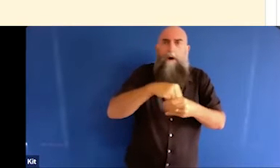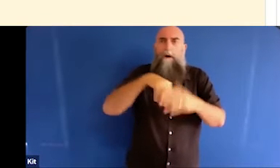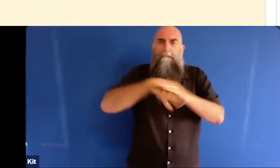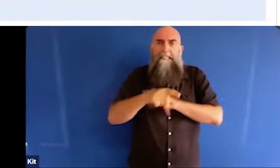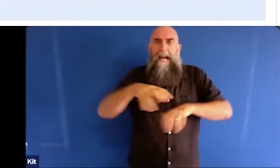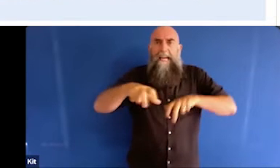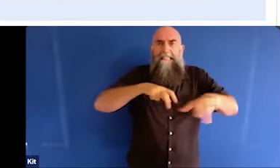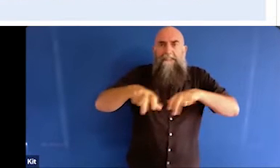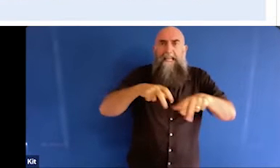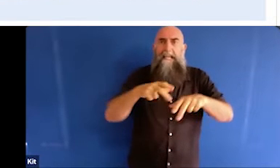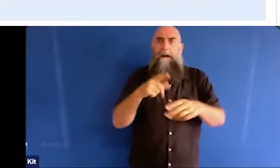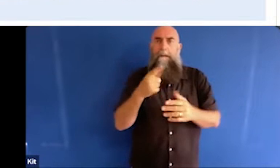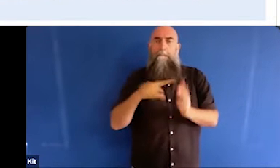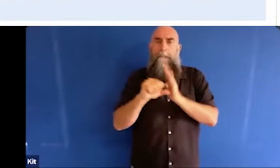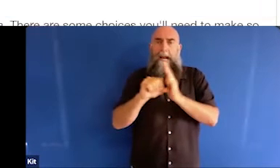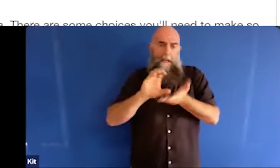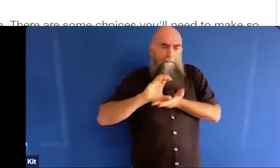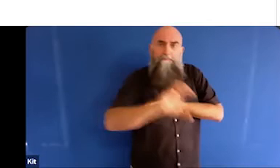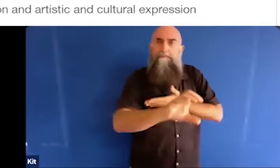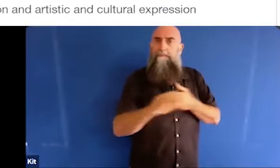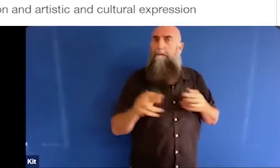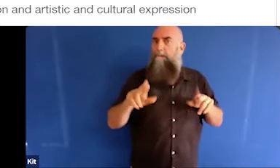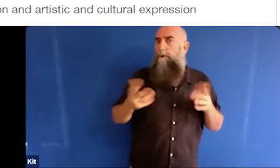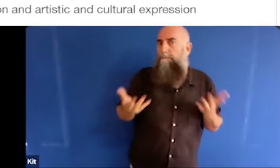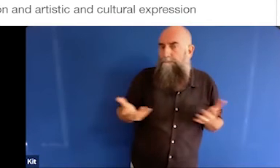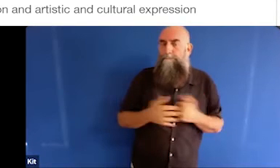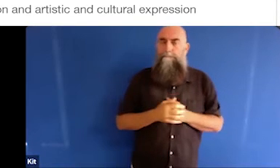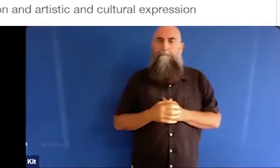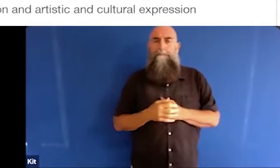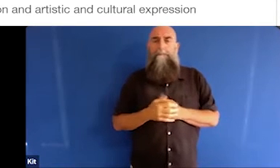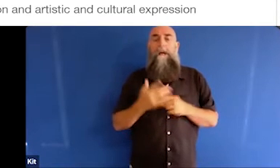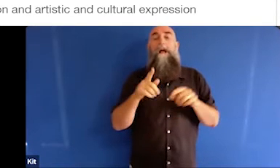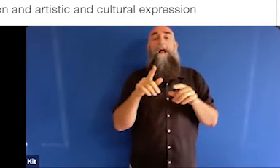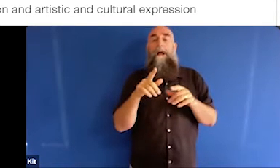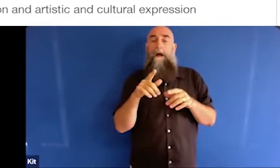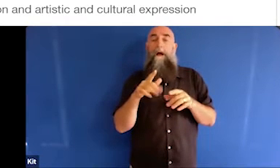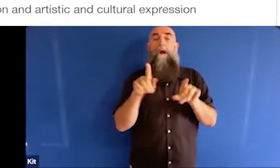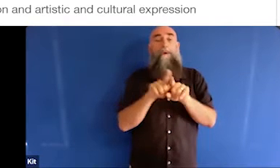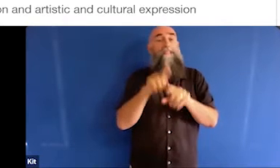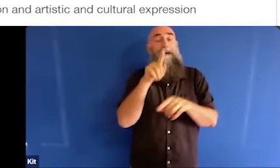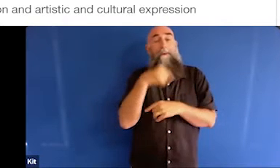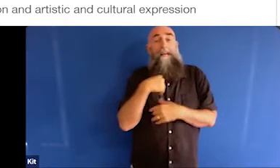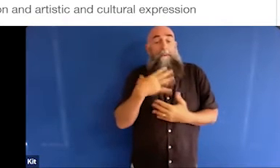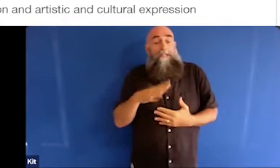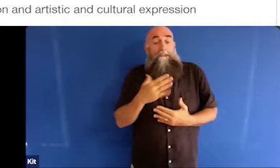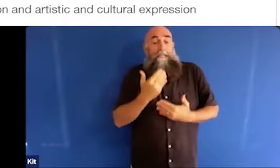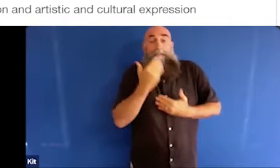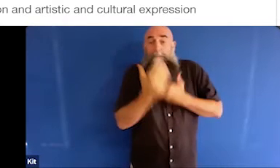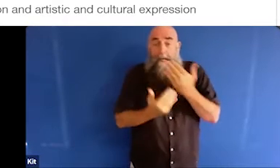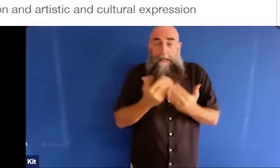We also have a lot in this COVID obviously the pandemic has